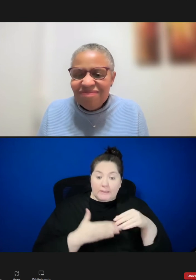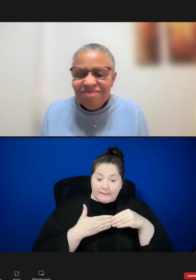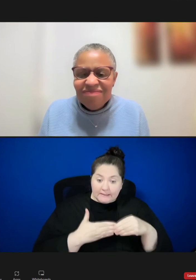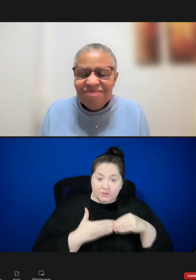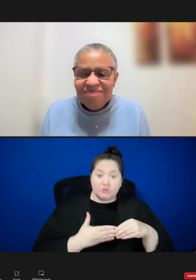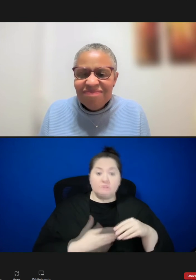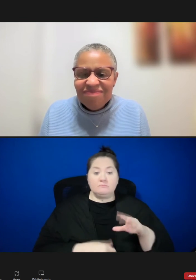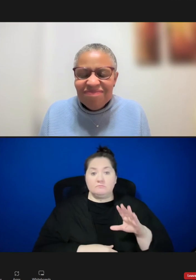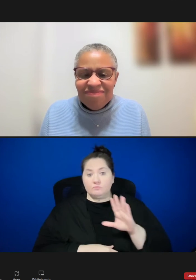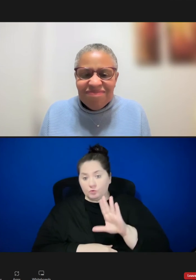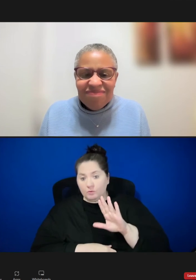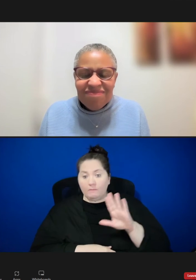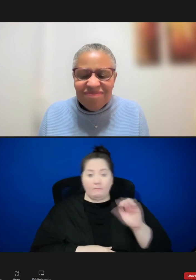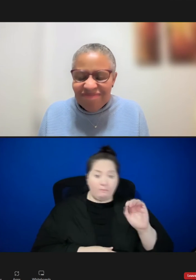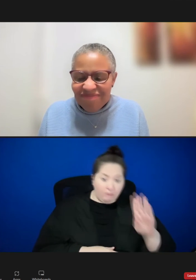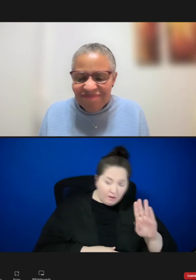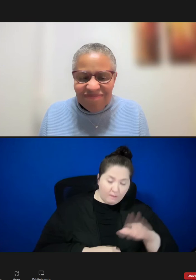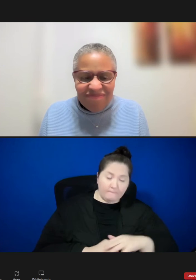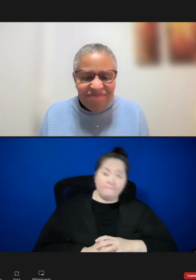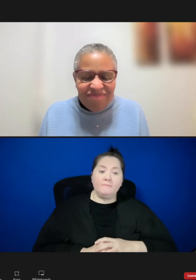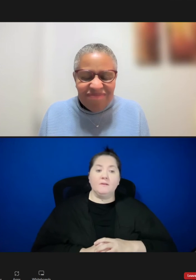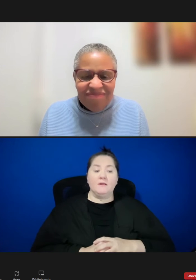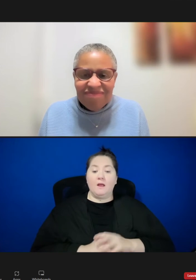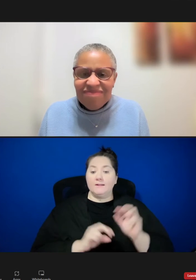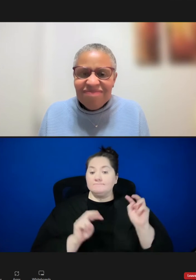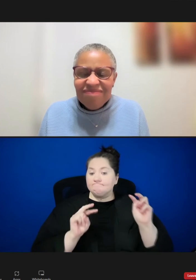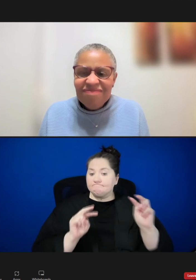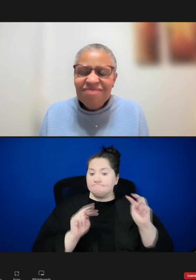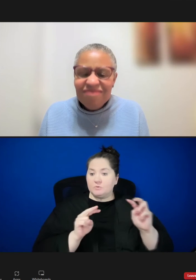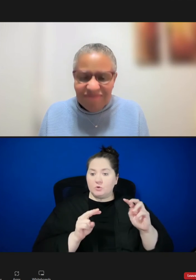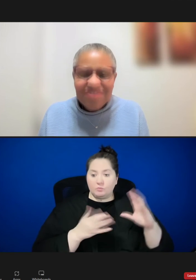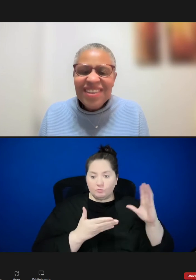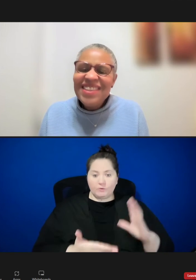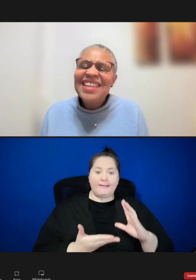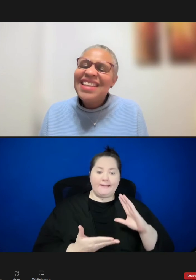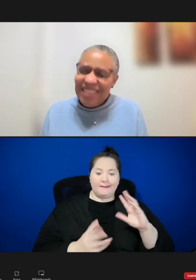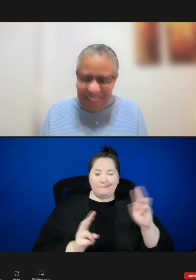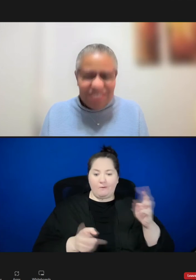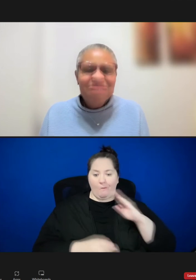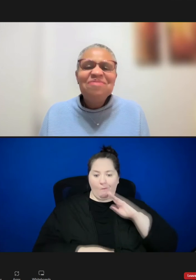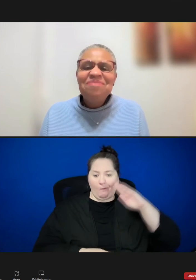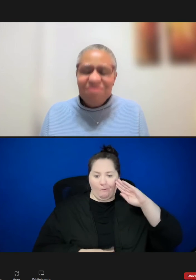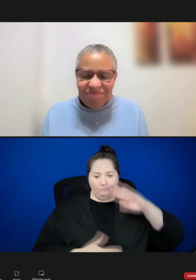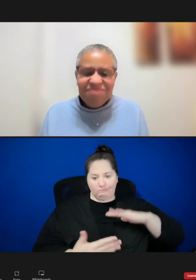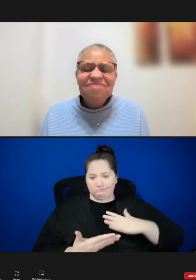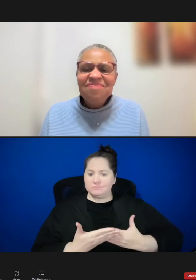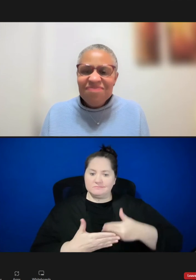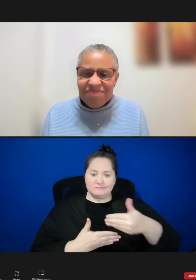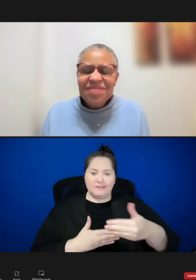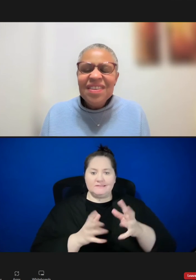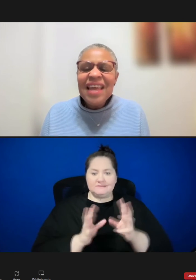have put into this effort and look forward to us bringing it home here in the next meeting or two.